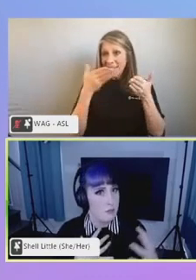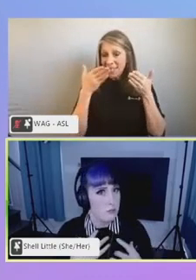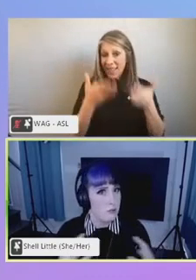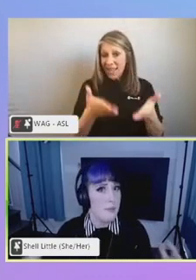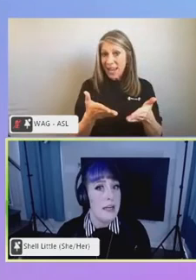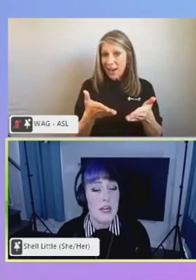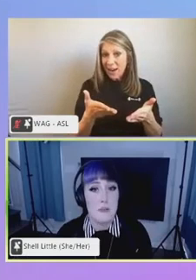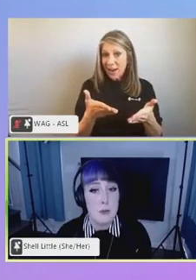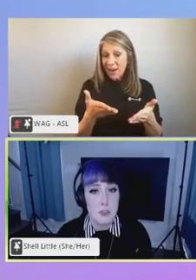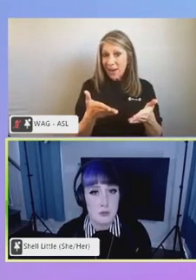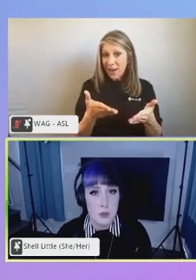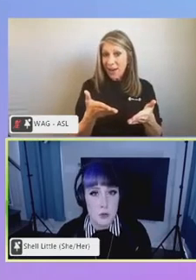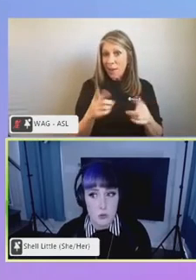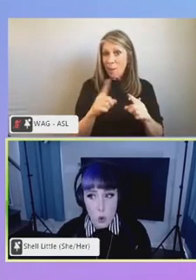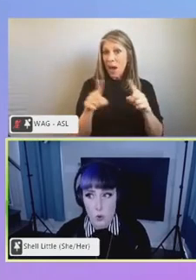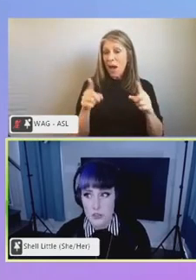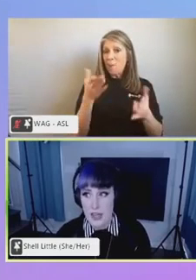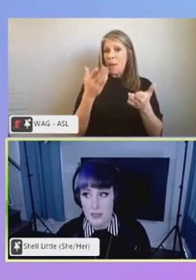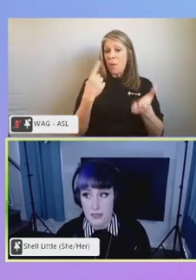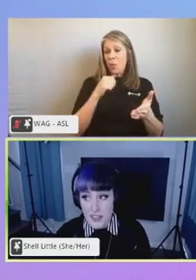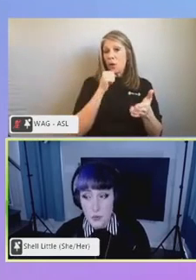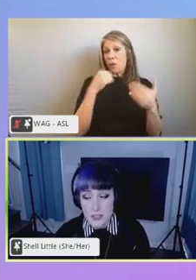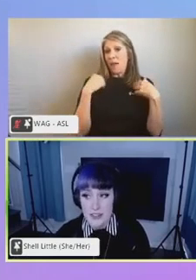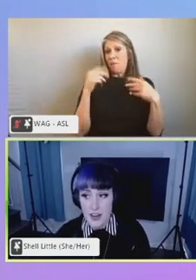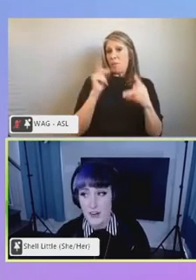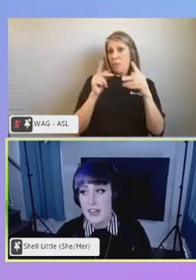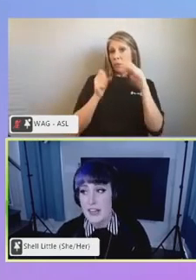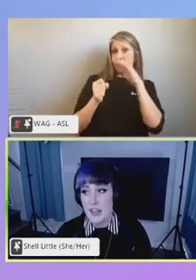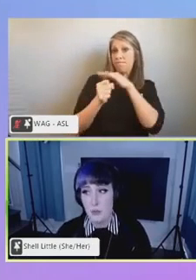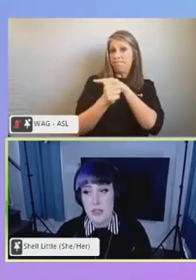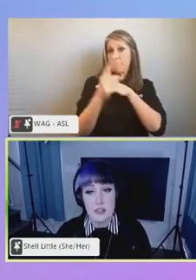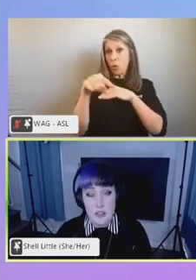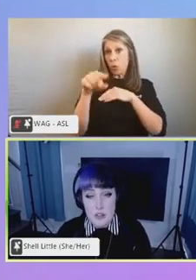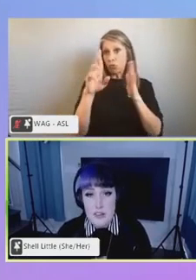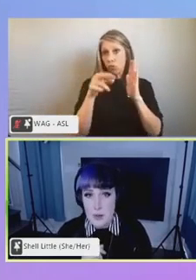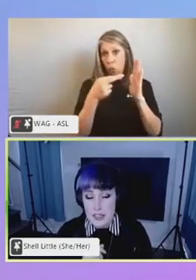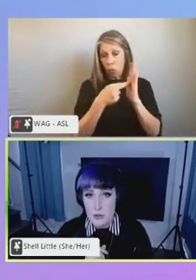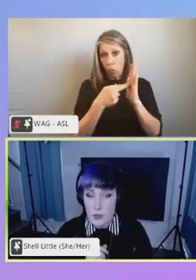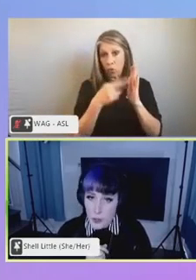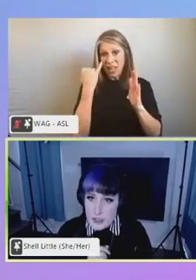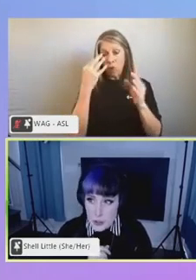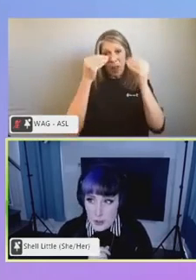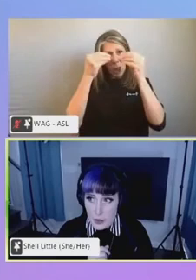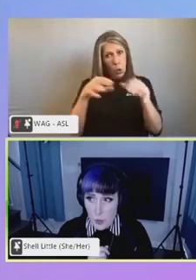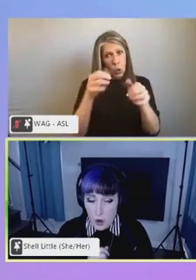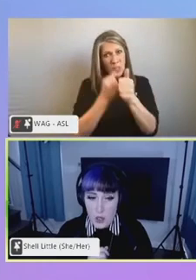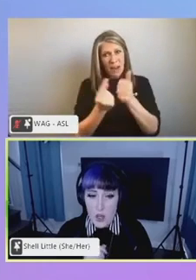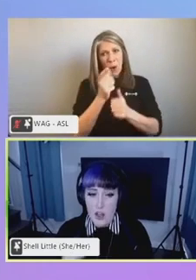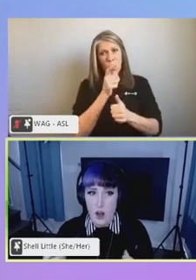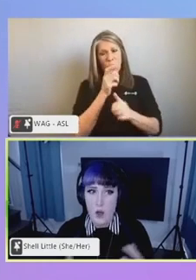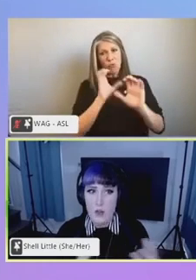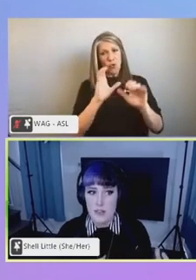47 of those were at senior level jobs. But the demand is there. But we might not have people who fill those